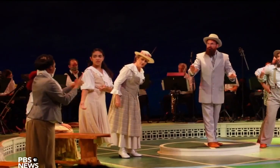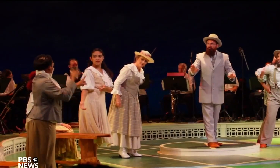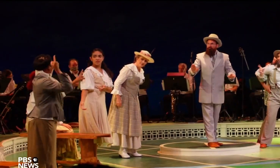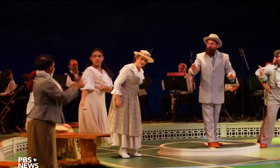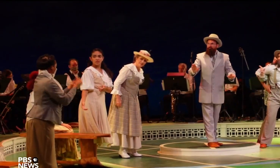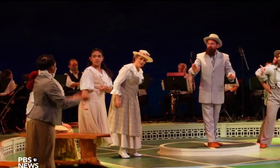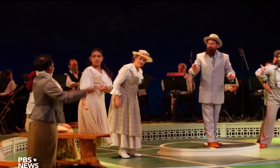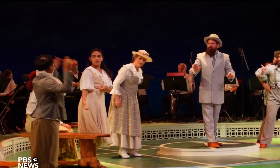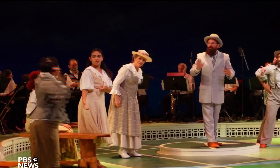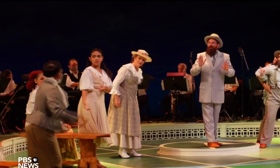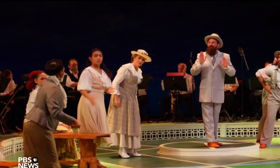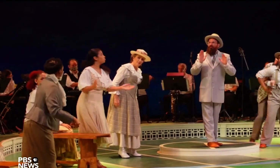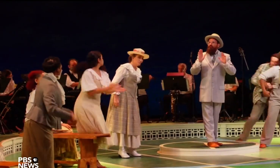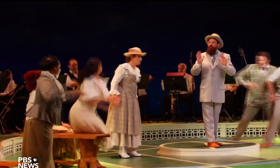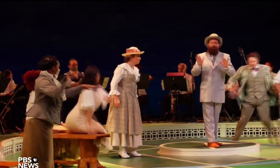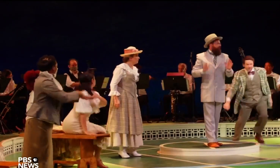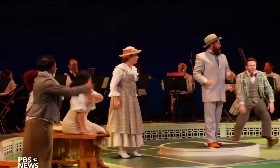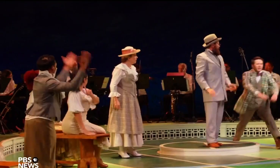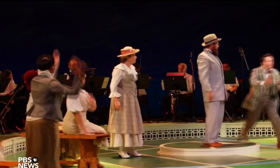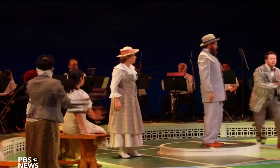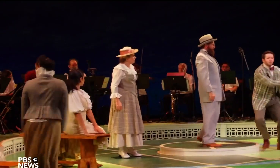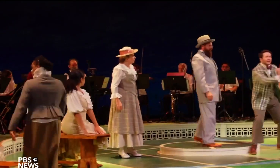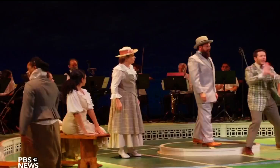So while all musical numbers are sung allowed, some scenes have dialogue